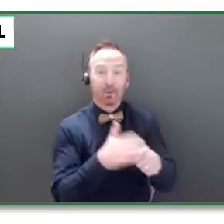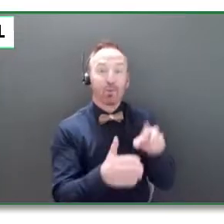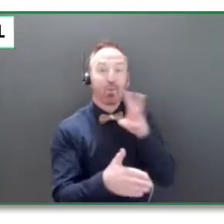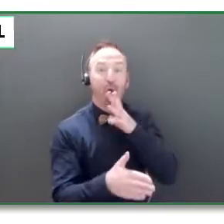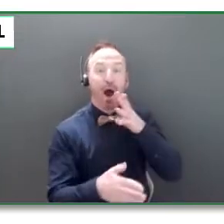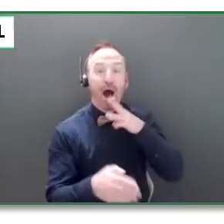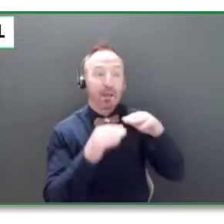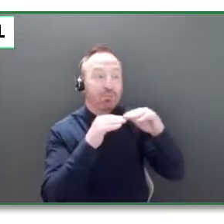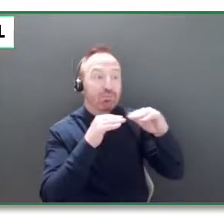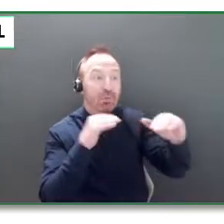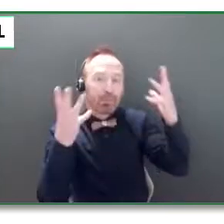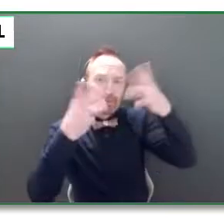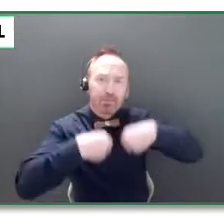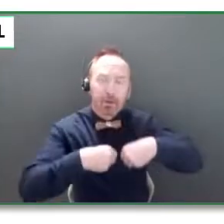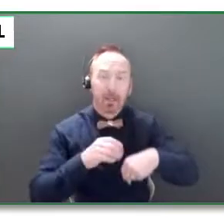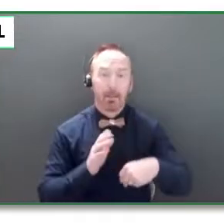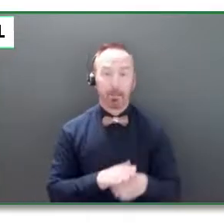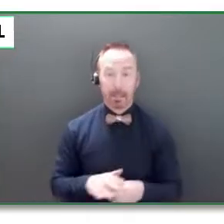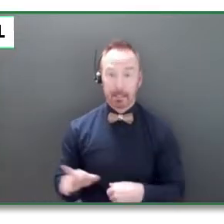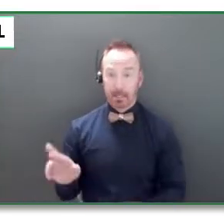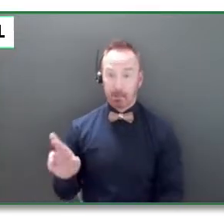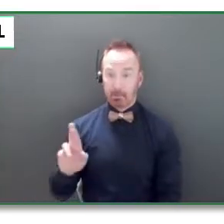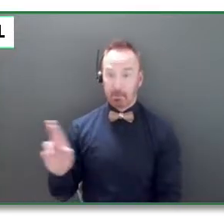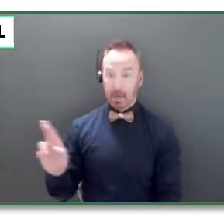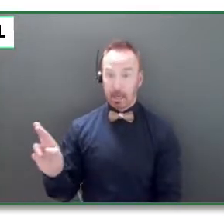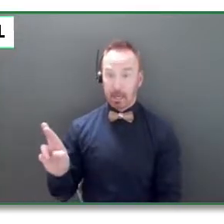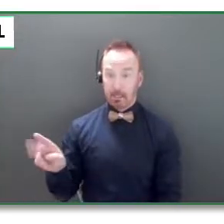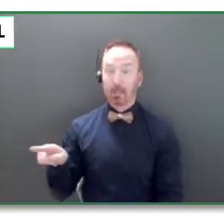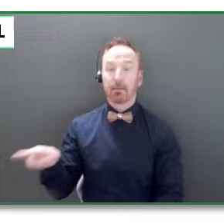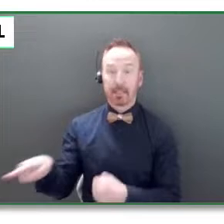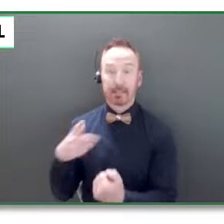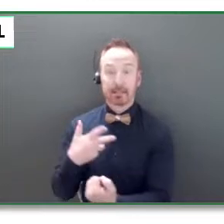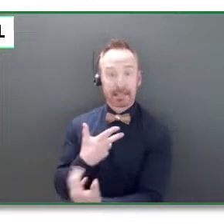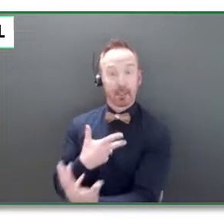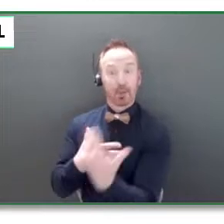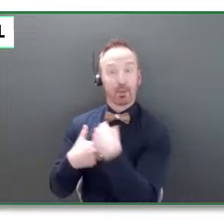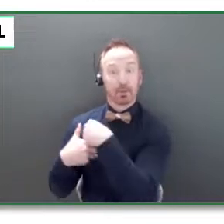trail on the right is inclusive. Everyone can enjoy it.